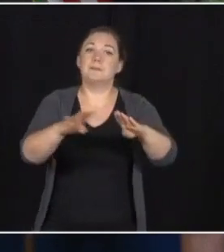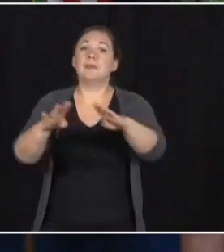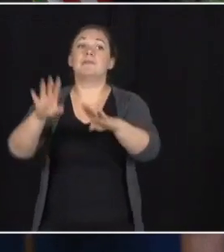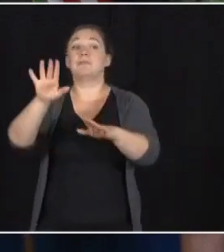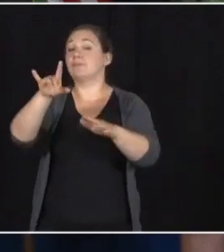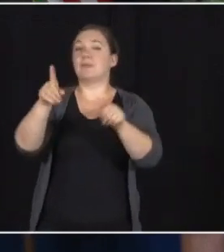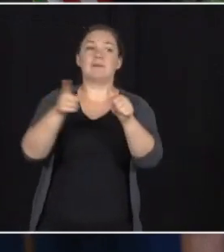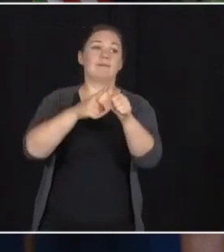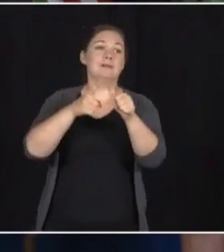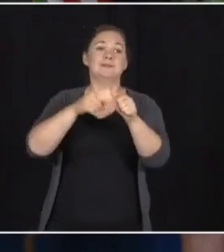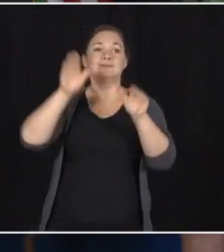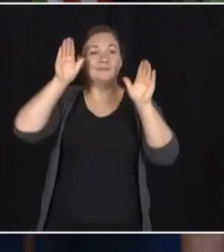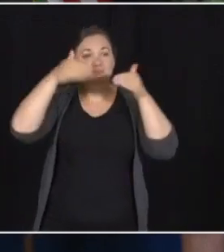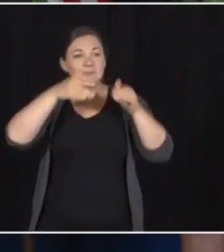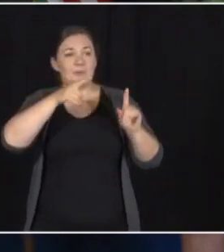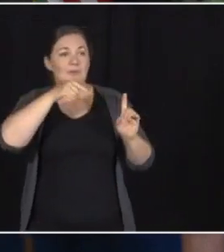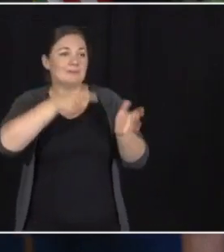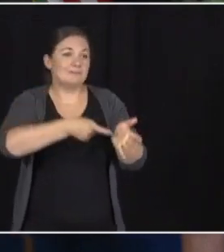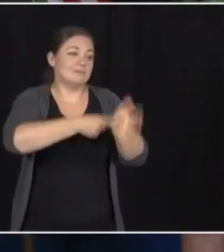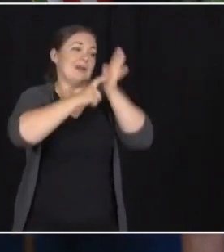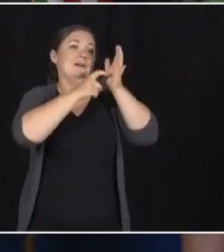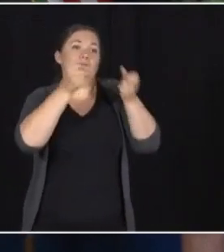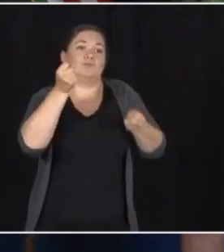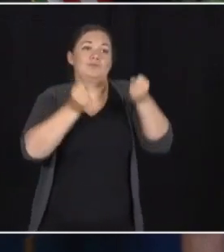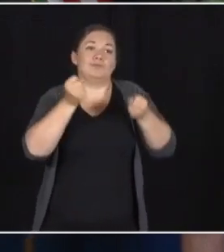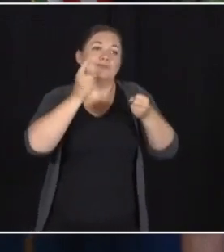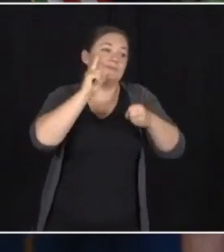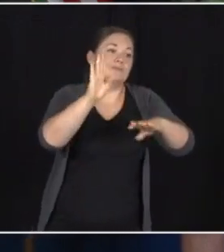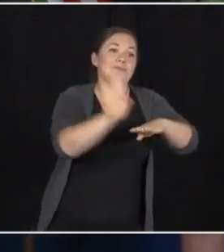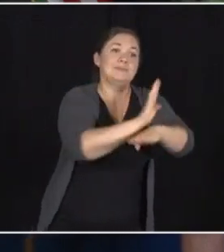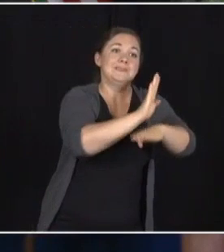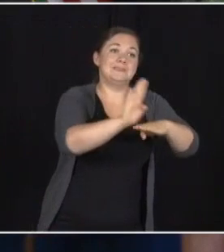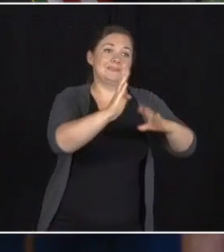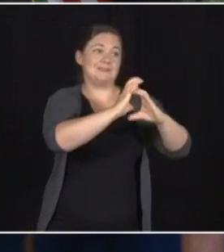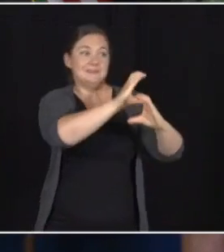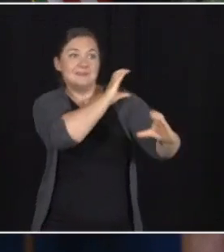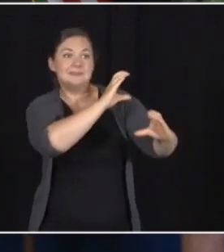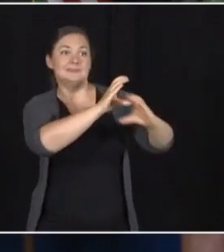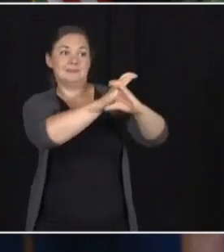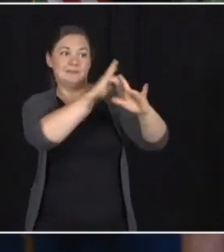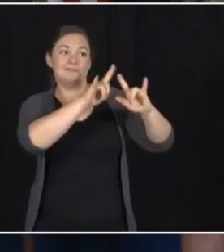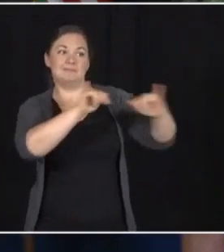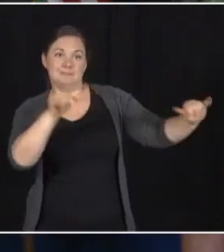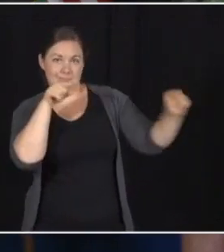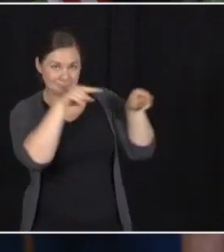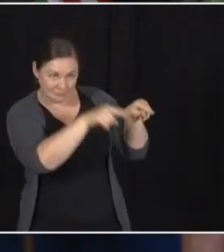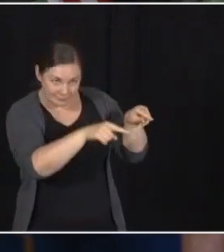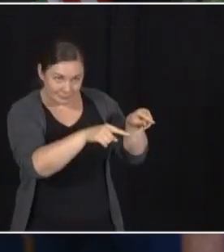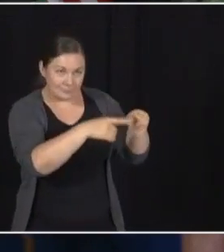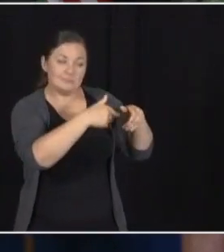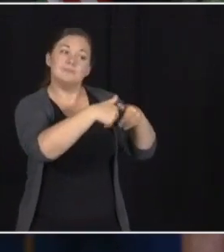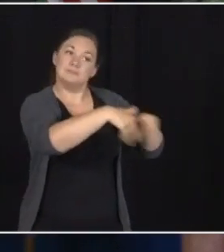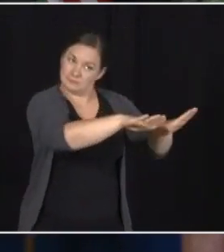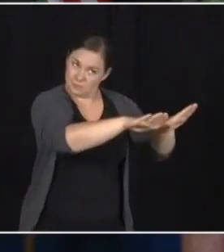reopening of the drive test centres, we have a significant backlog for commercial drivers as well as 3G licensed drivers. So we have introduced a gradual, phased